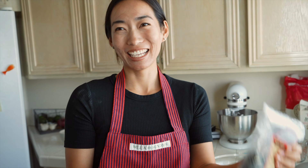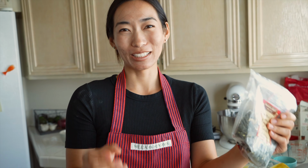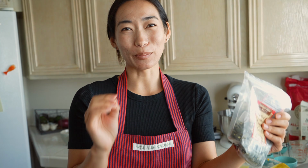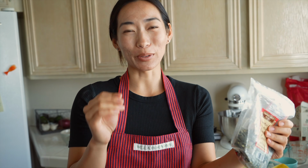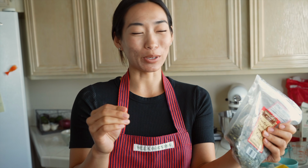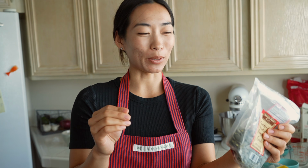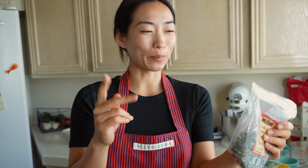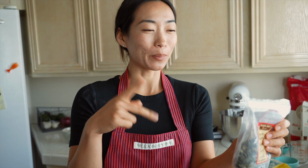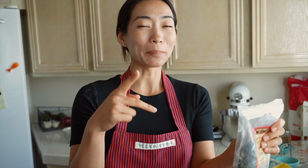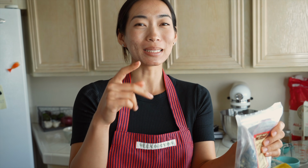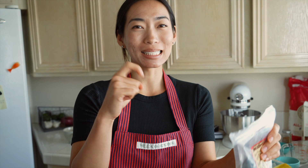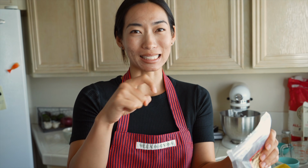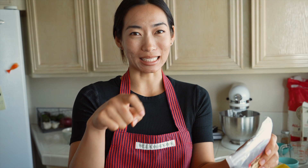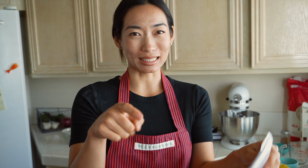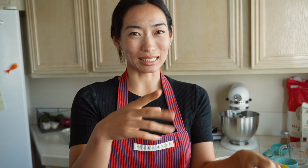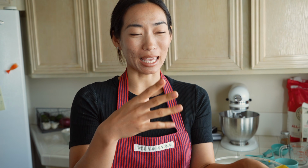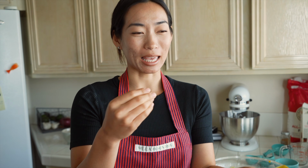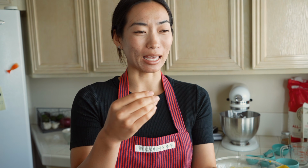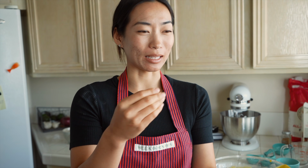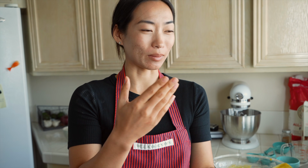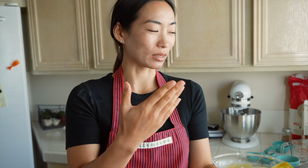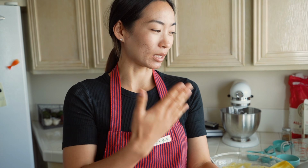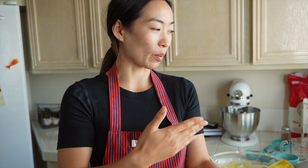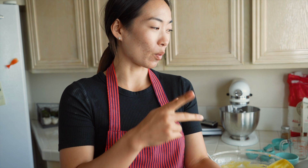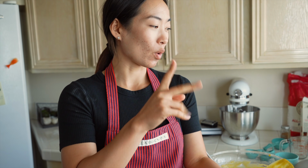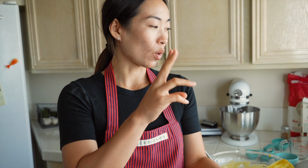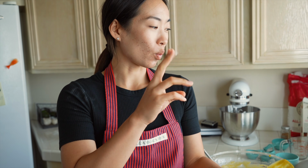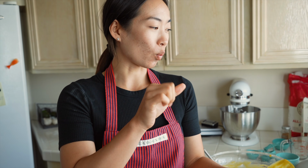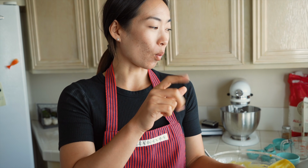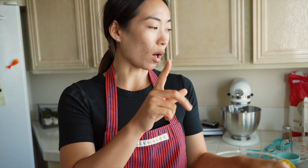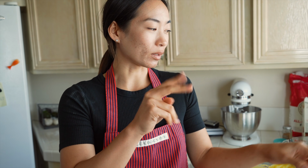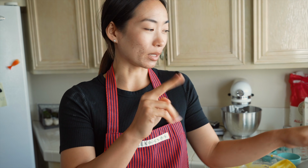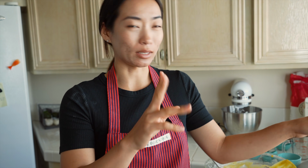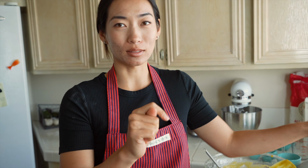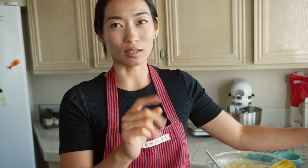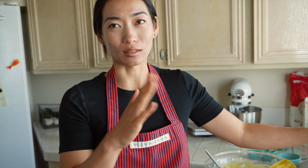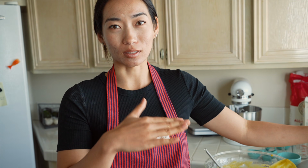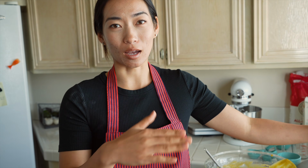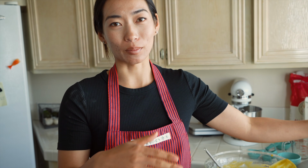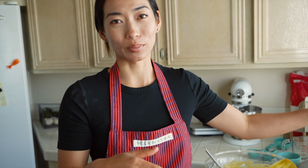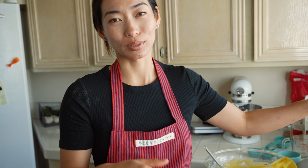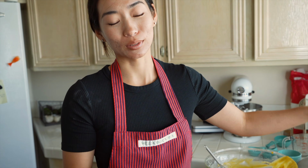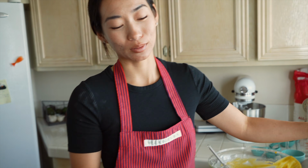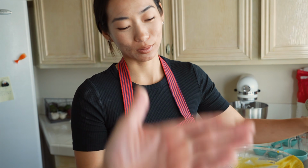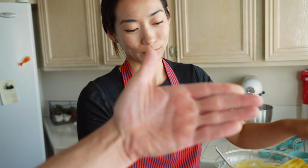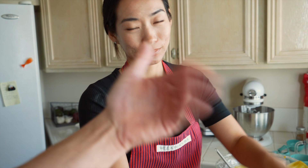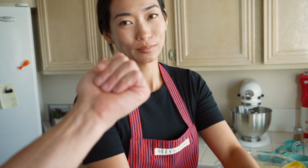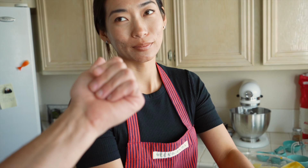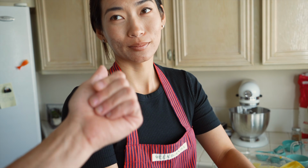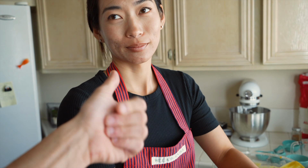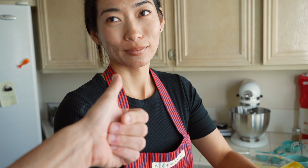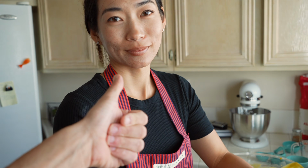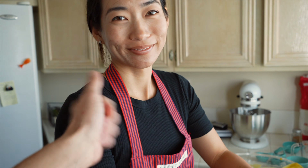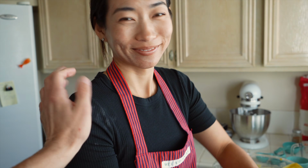to put pumpkin seeds and some walnuts on top R: That's better👍